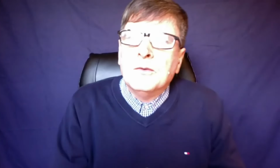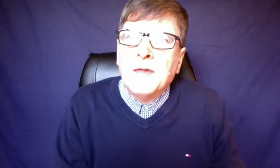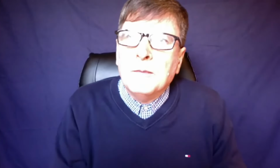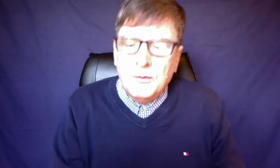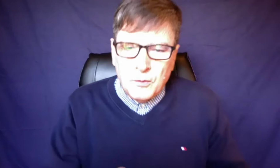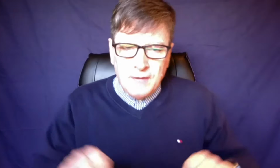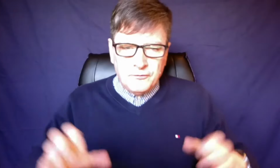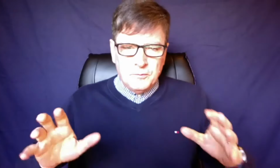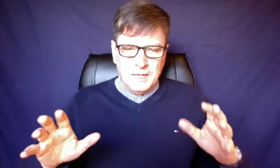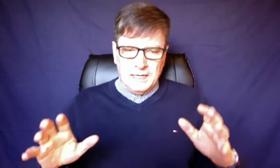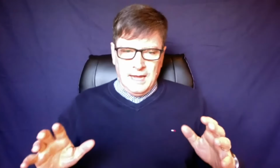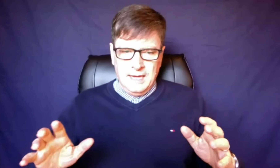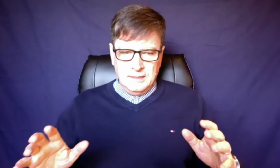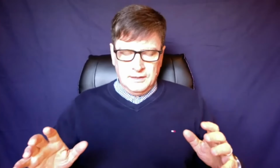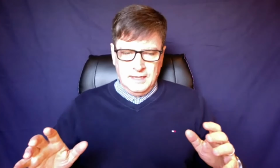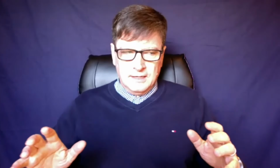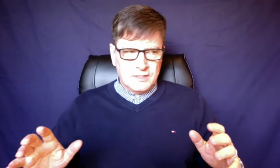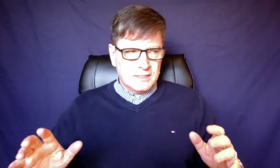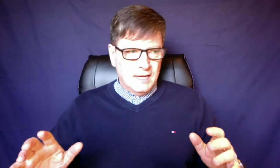more more for an gamble T